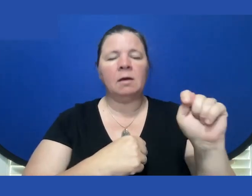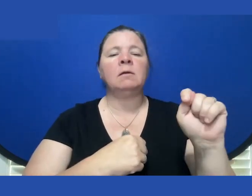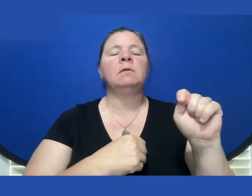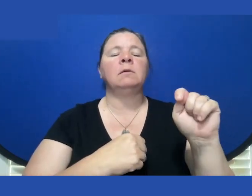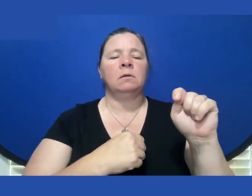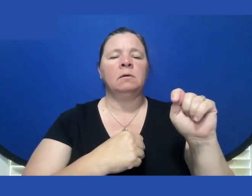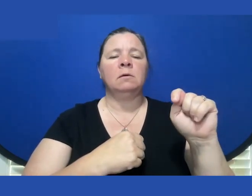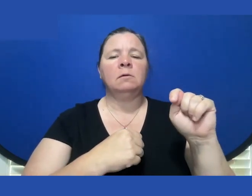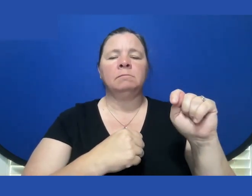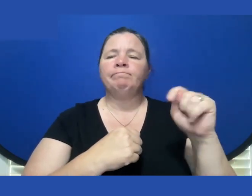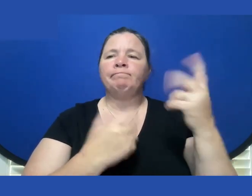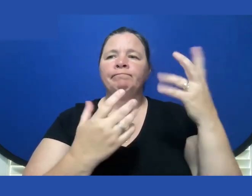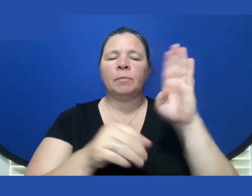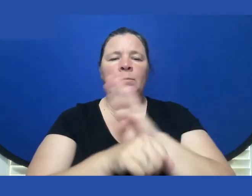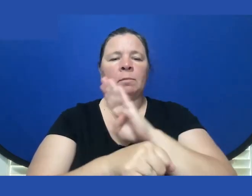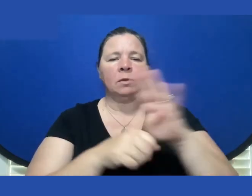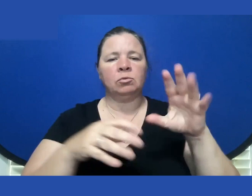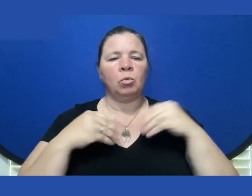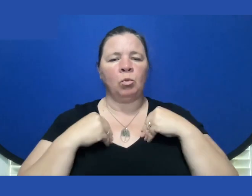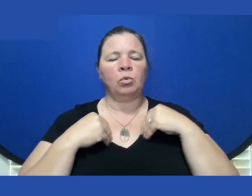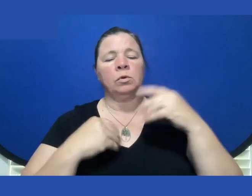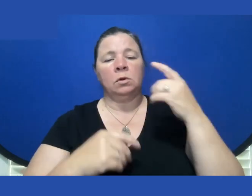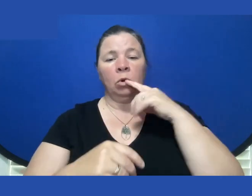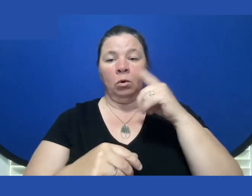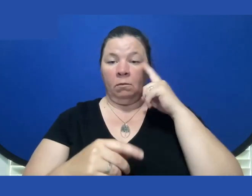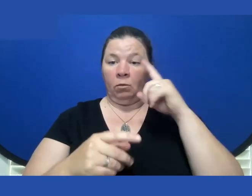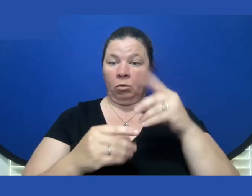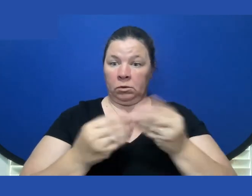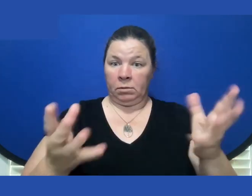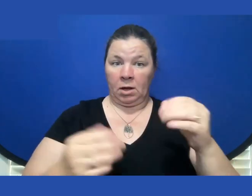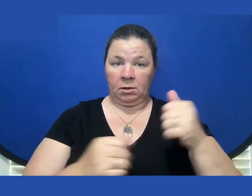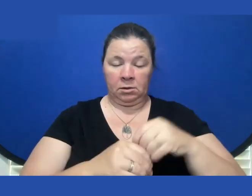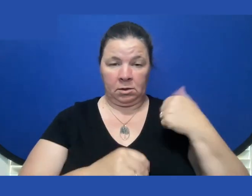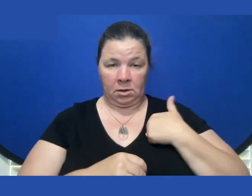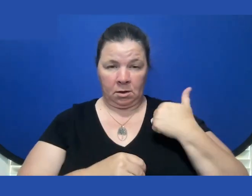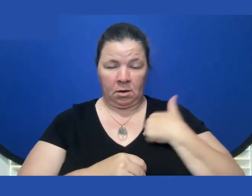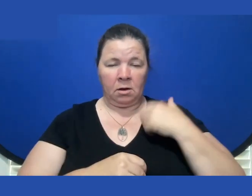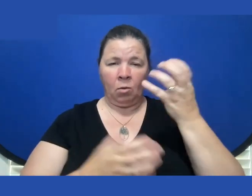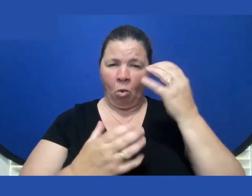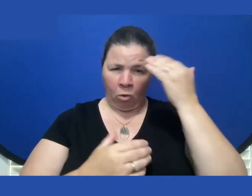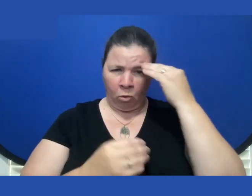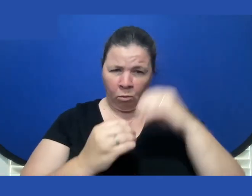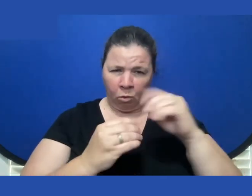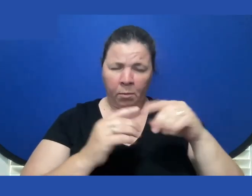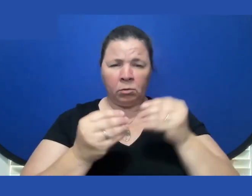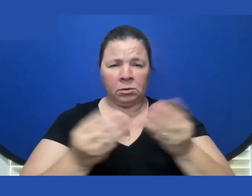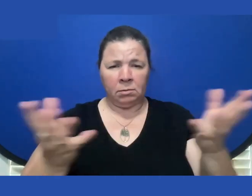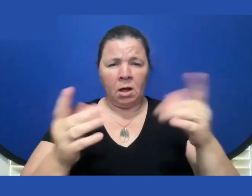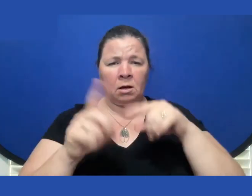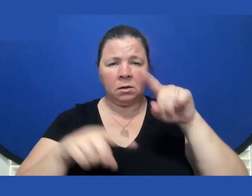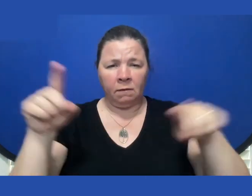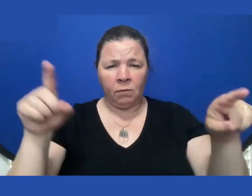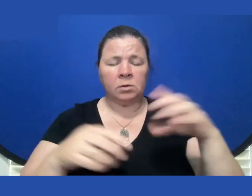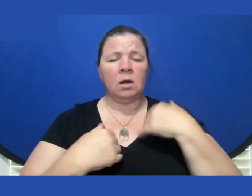as diverse suppliers in Canada. So, if you want to know more about supplier diversity, if you have a disability and you own a business,